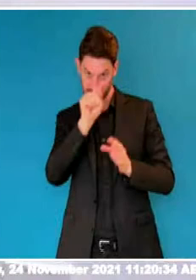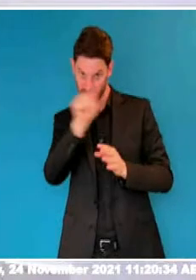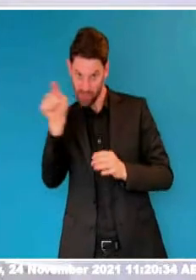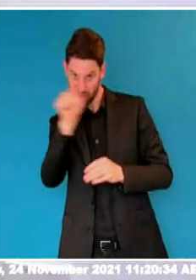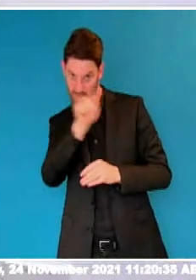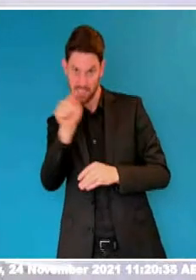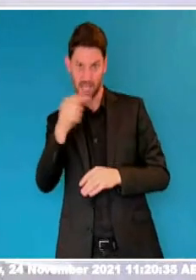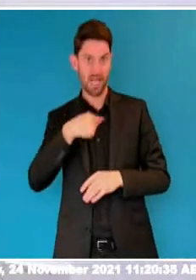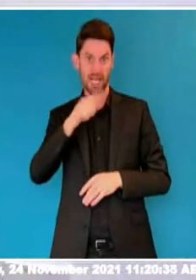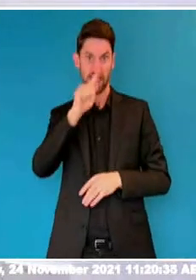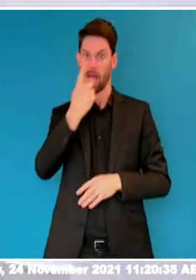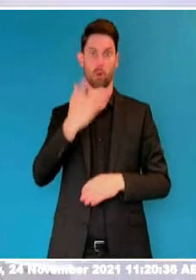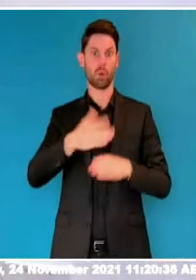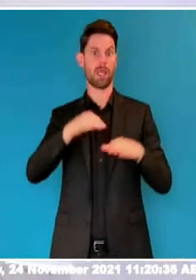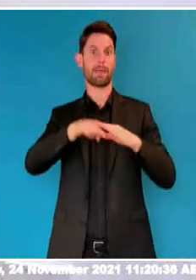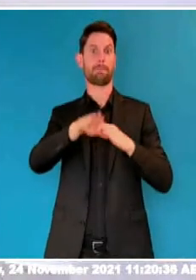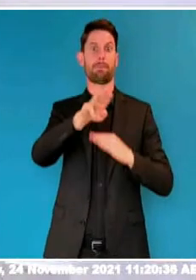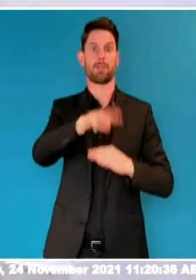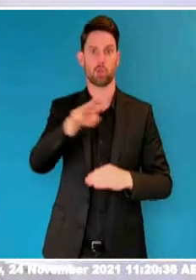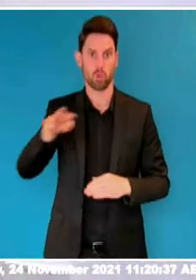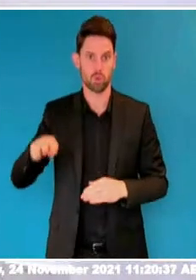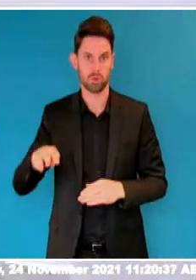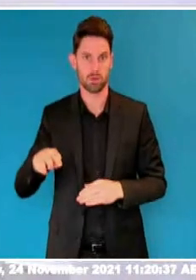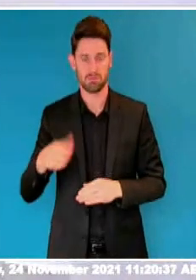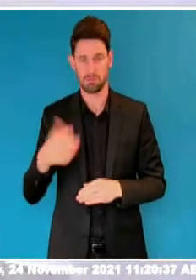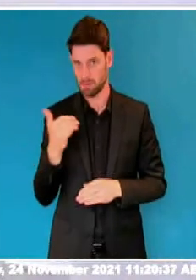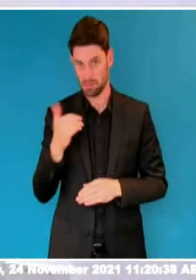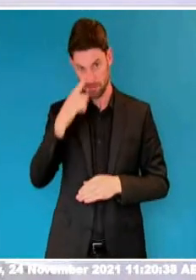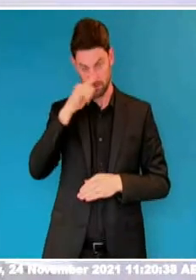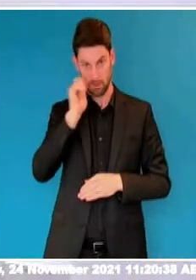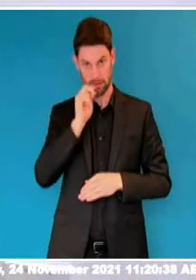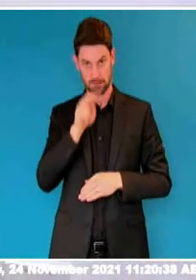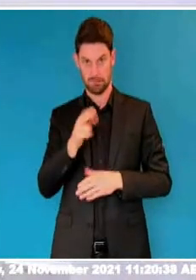for McDonald's"? Even though you do offer adjustment, if you didn't have high level of